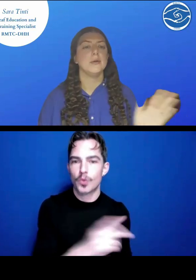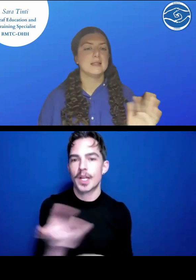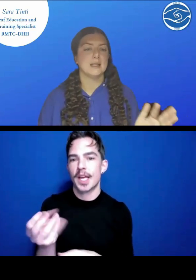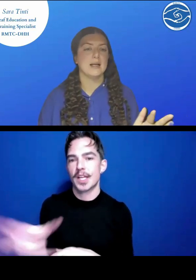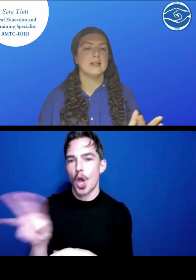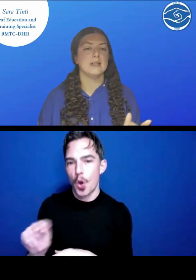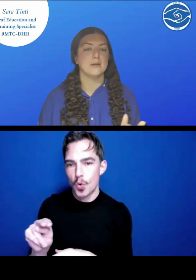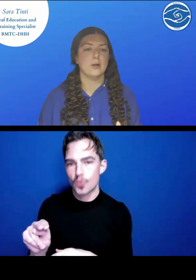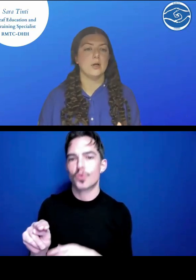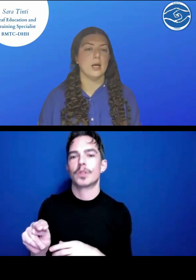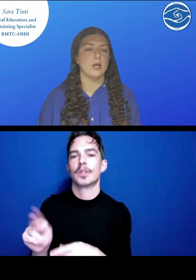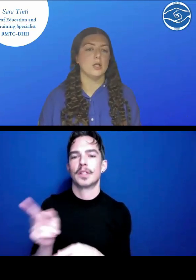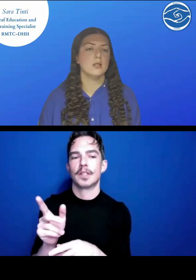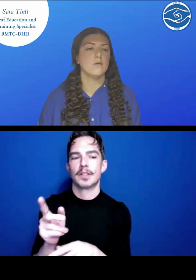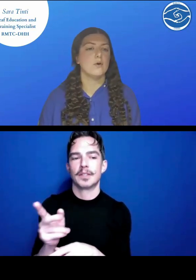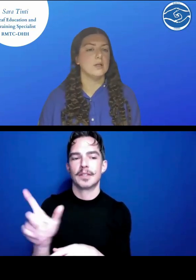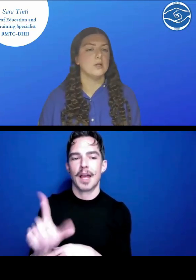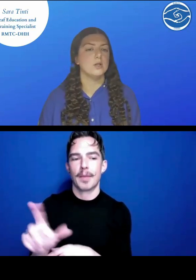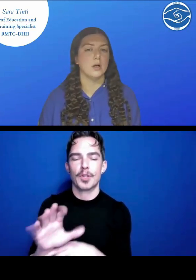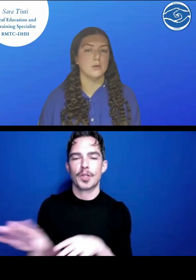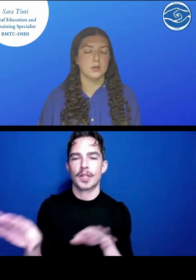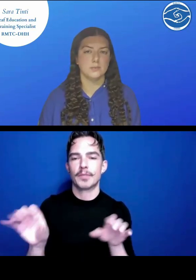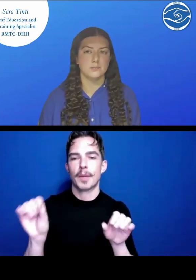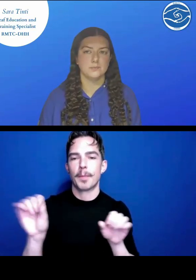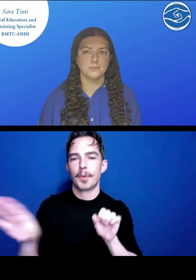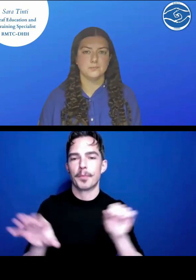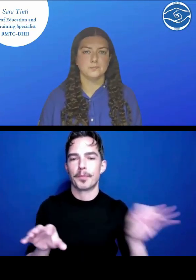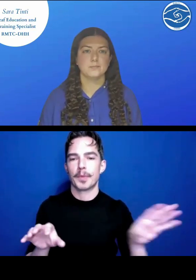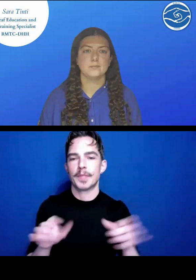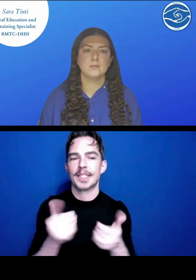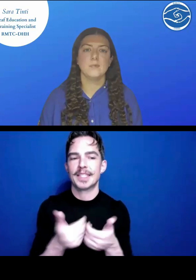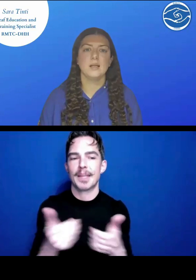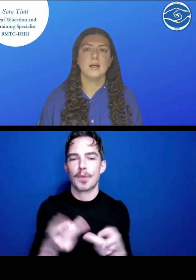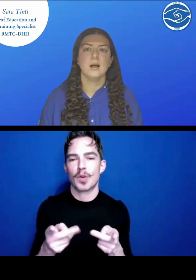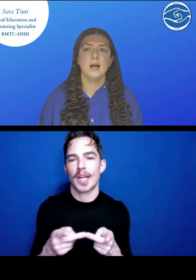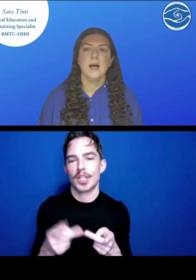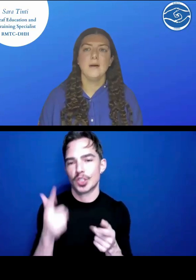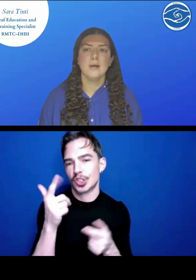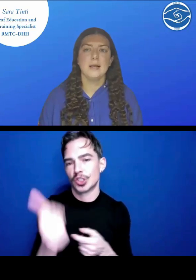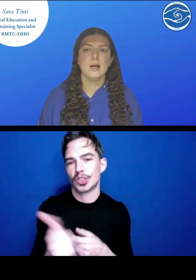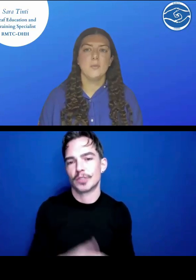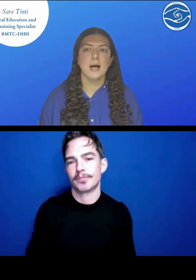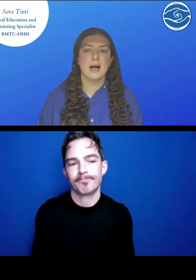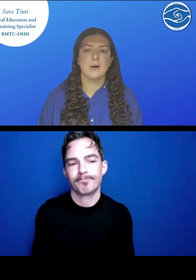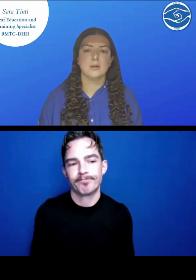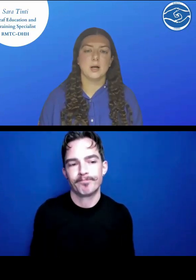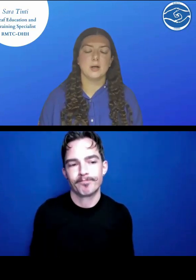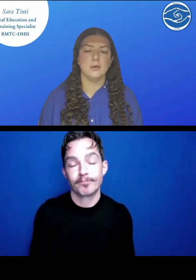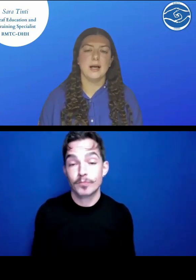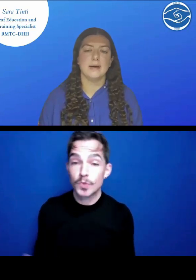you can select different locations for these to go to. And then we can go back out to our own